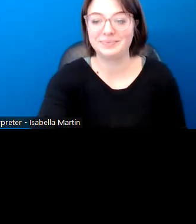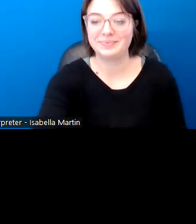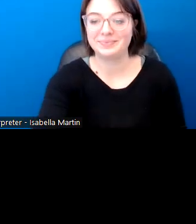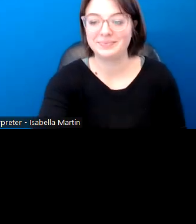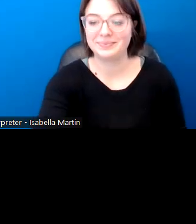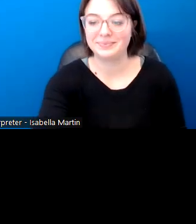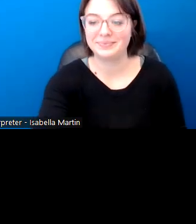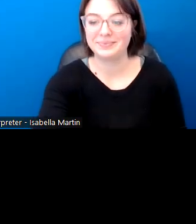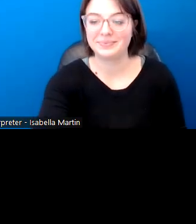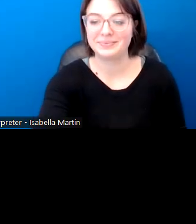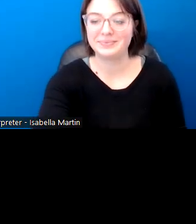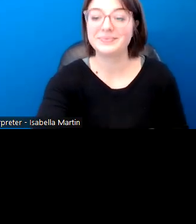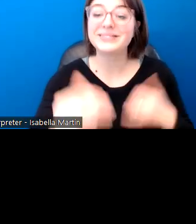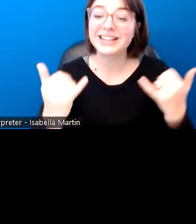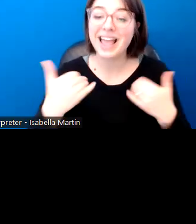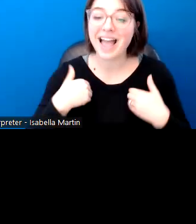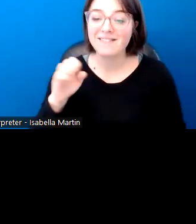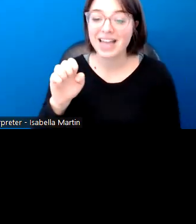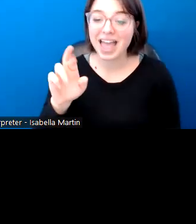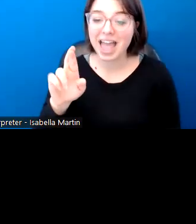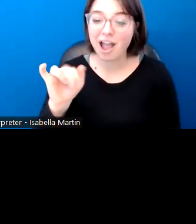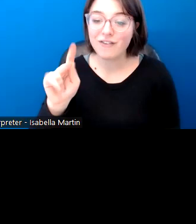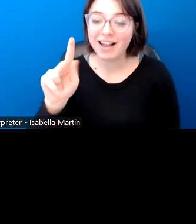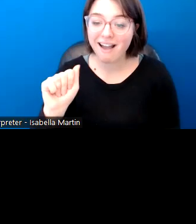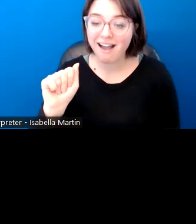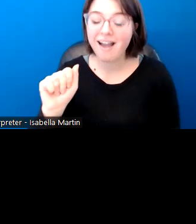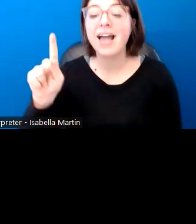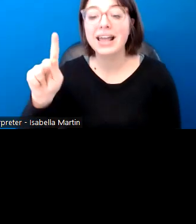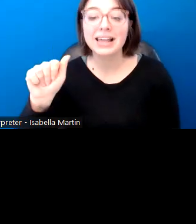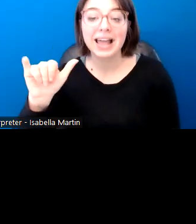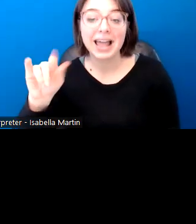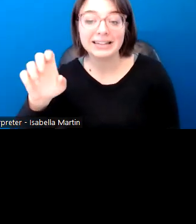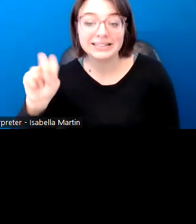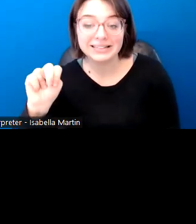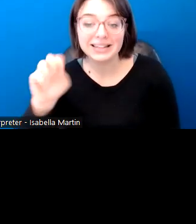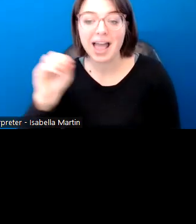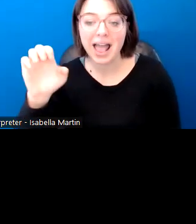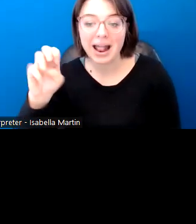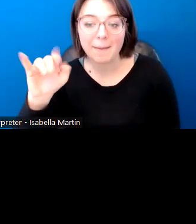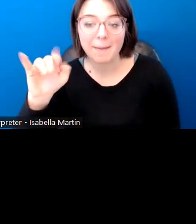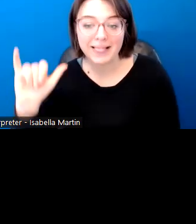questions and we also have a very special chat expert today. Joining us is Mike Maslanka the